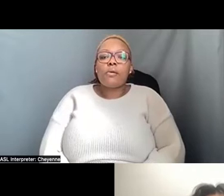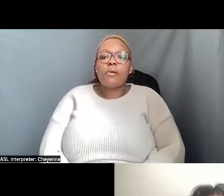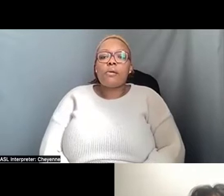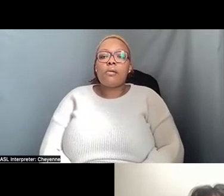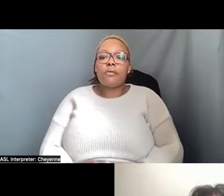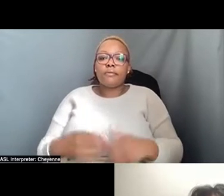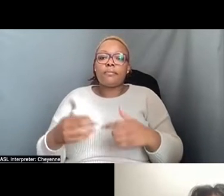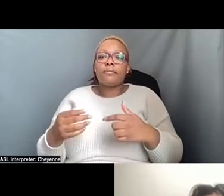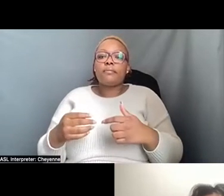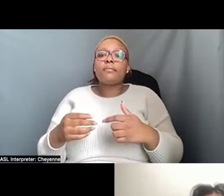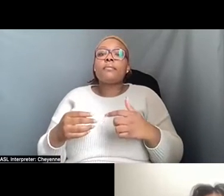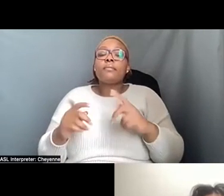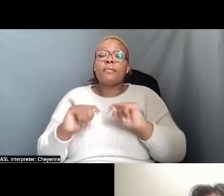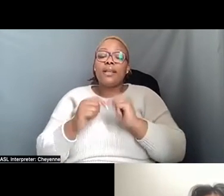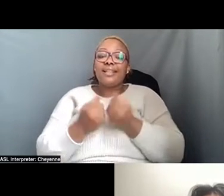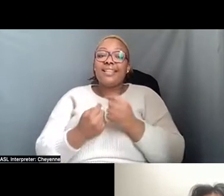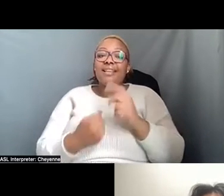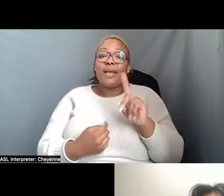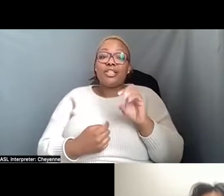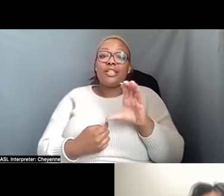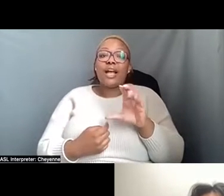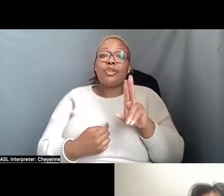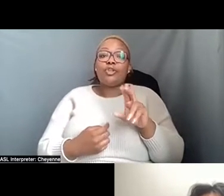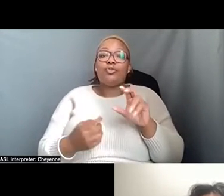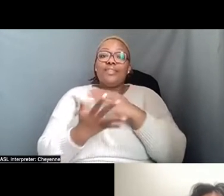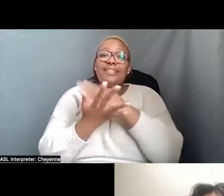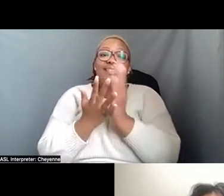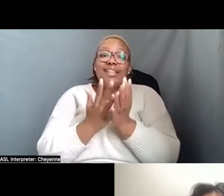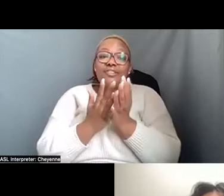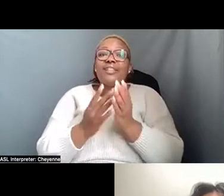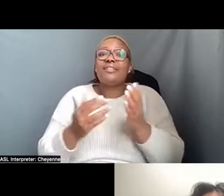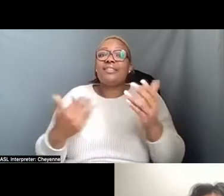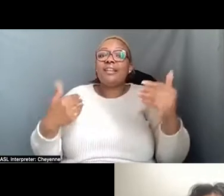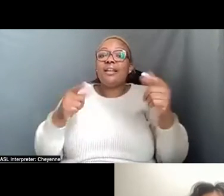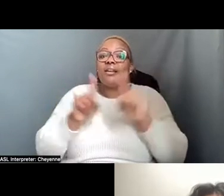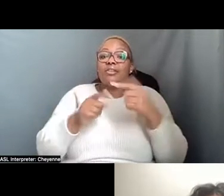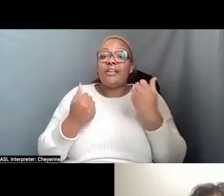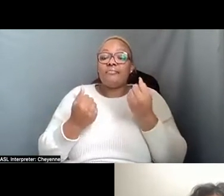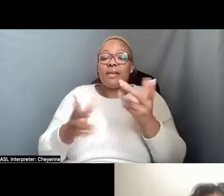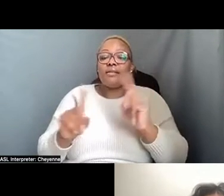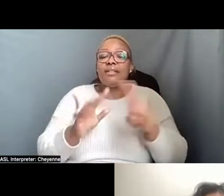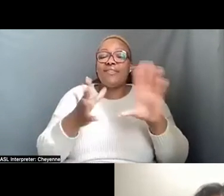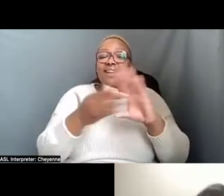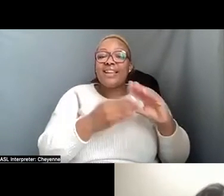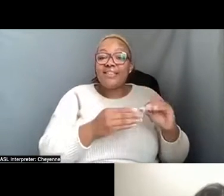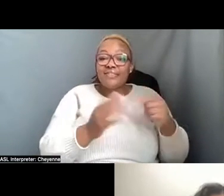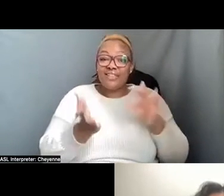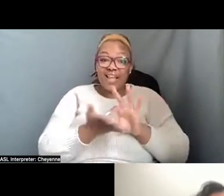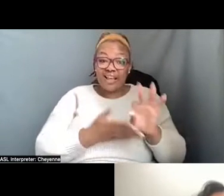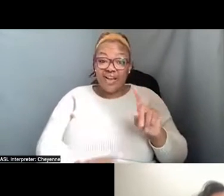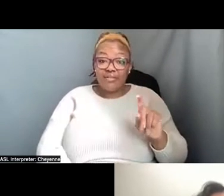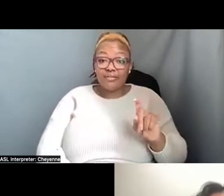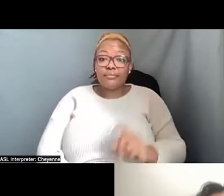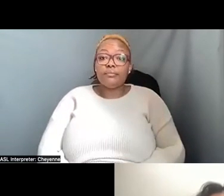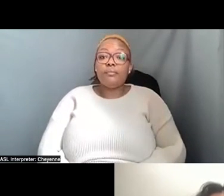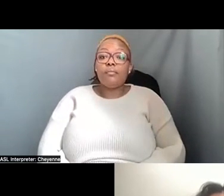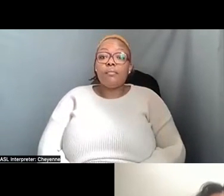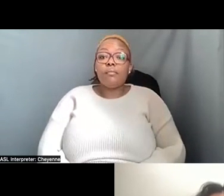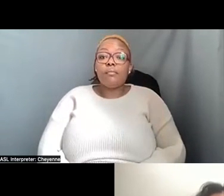If the team has docuseries and multiple narrative feature credits, does that count?